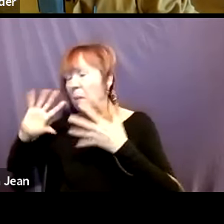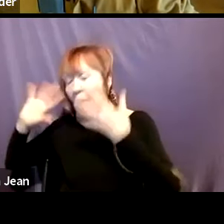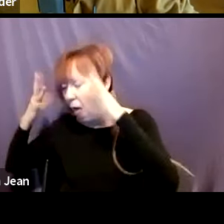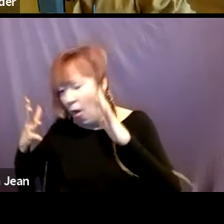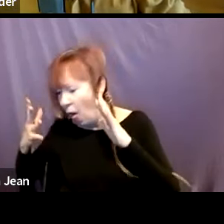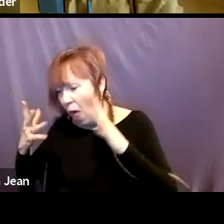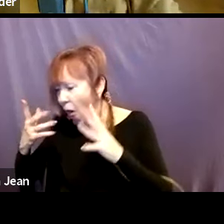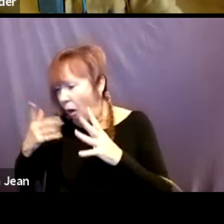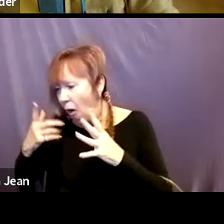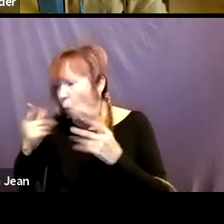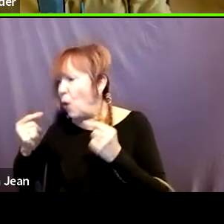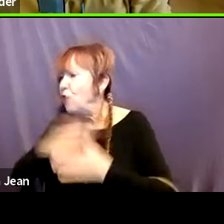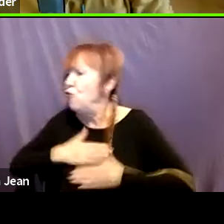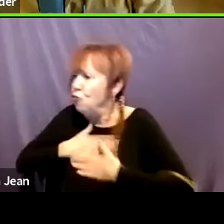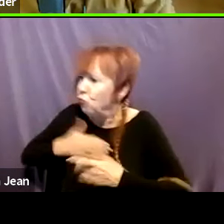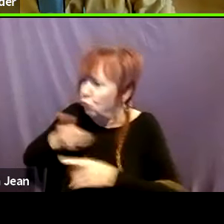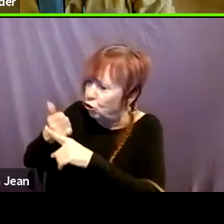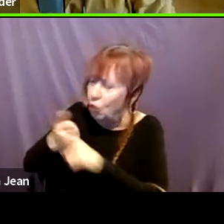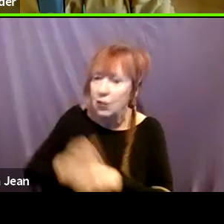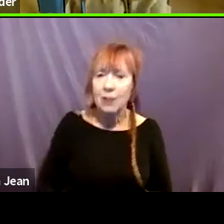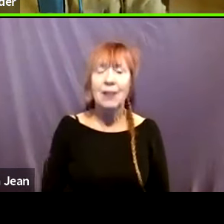your good, bad, and shameless?